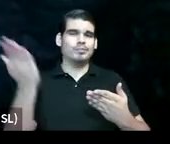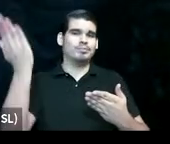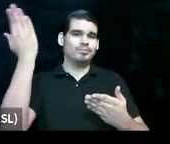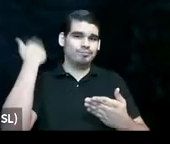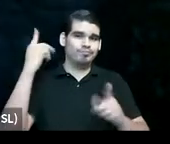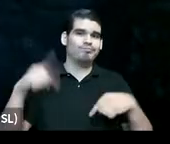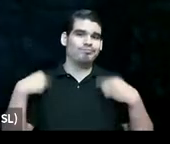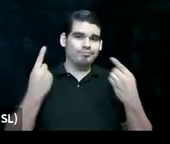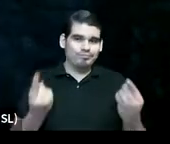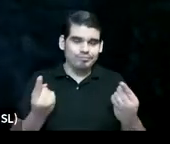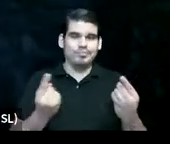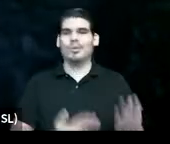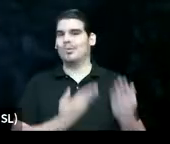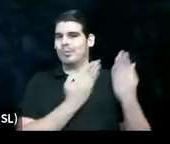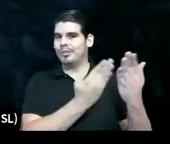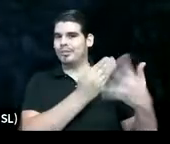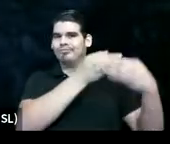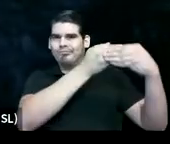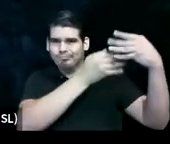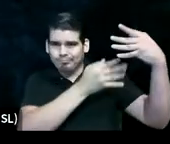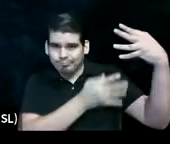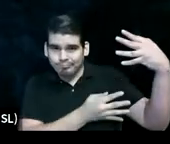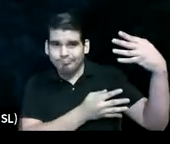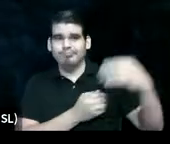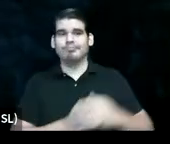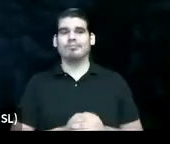Want to go ahead and highlight this other resources because we have a folder,